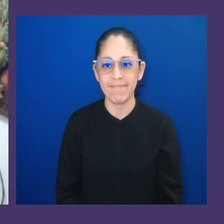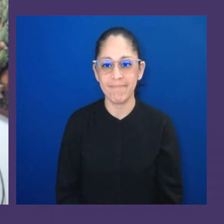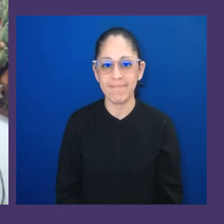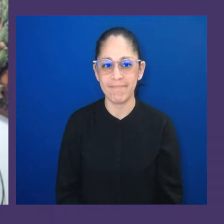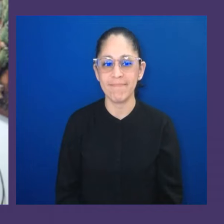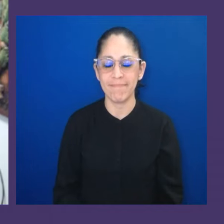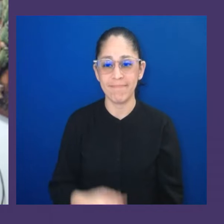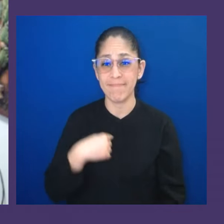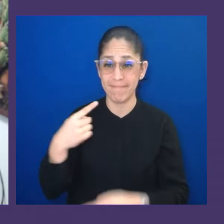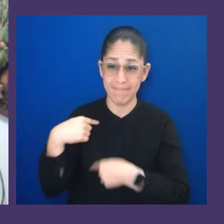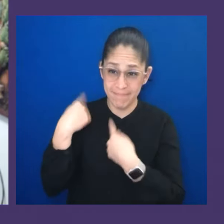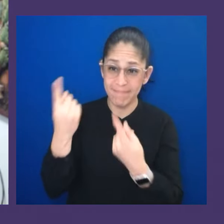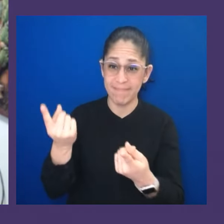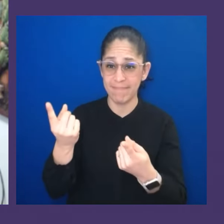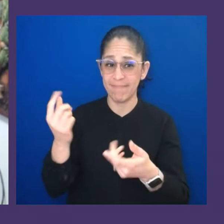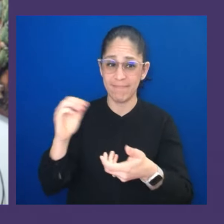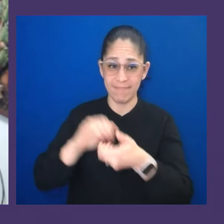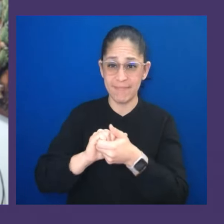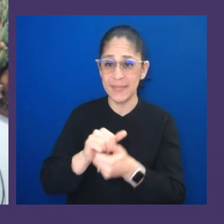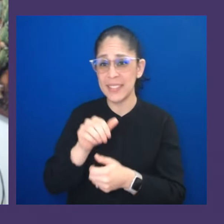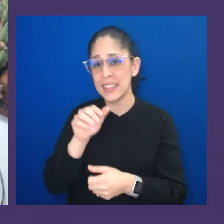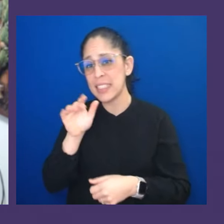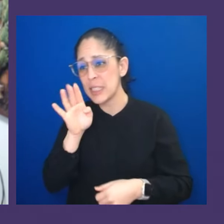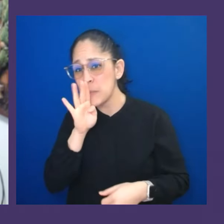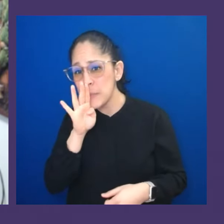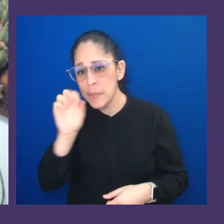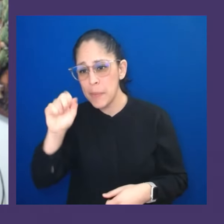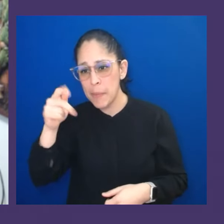speech and AI space for quite a long time.